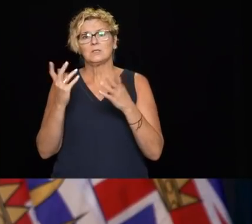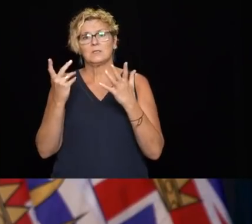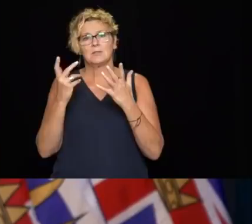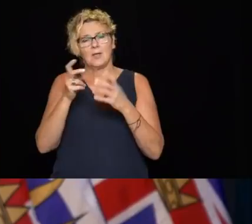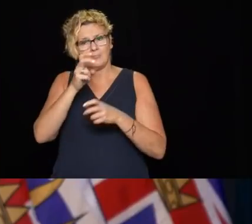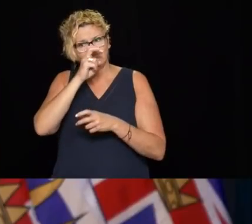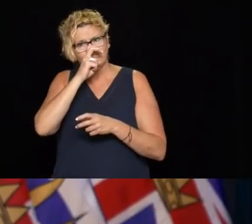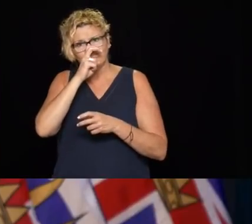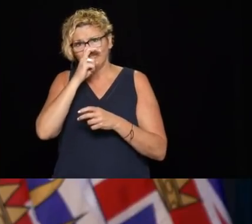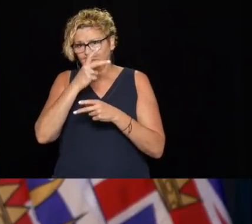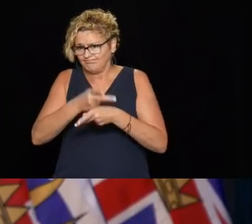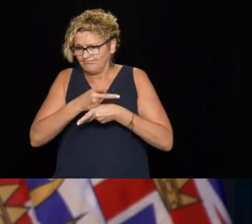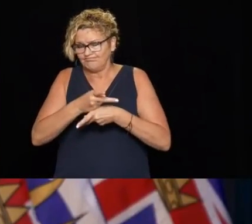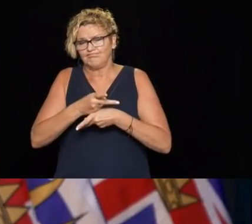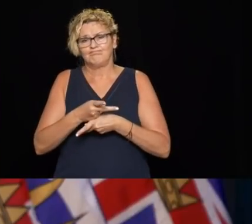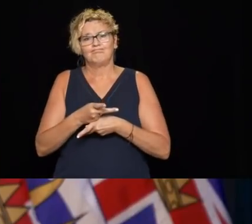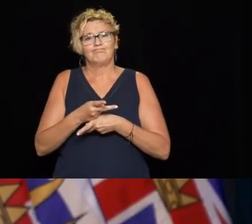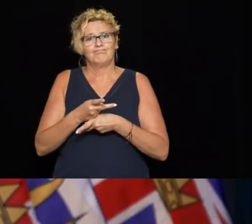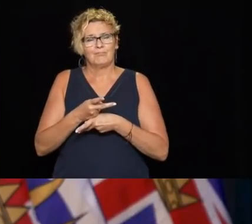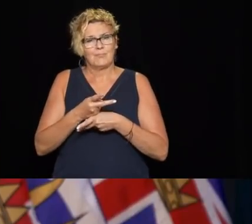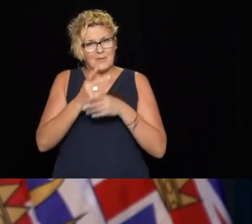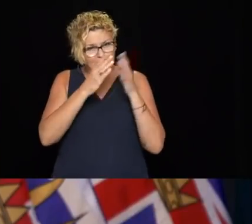that have overwhelmed